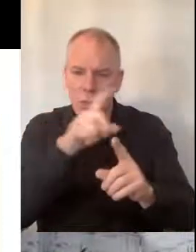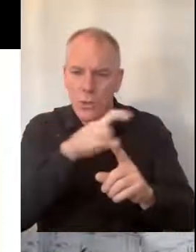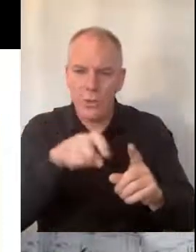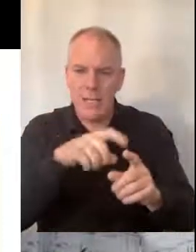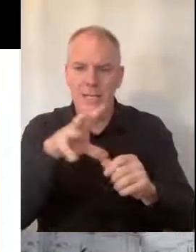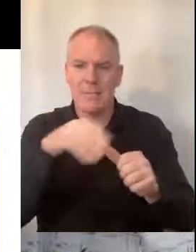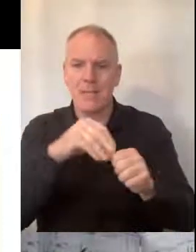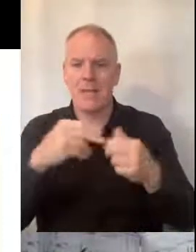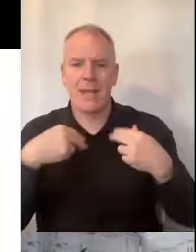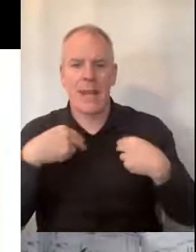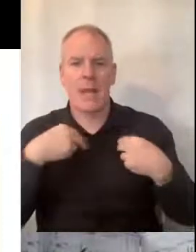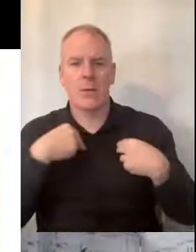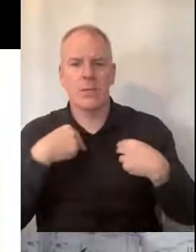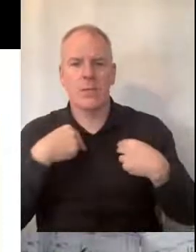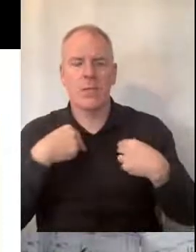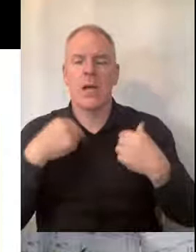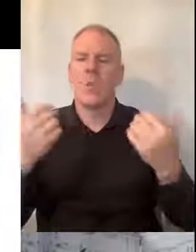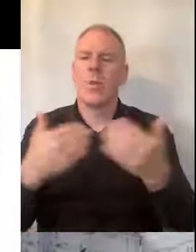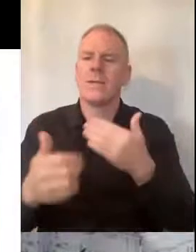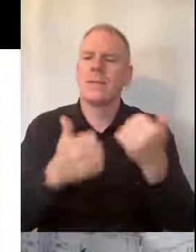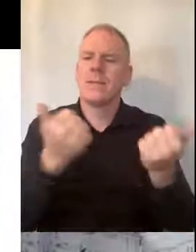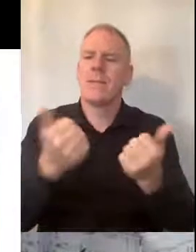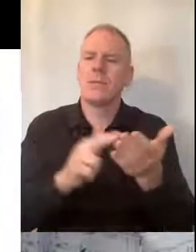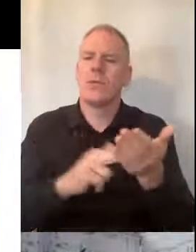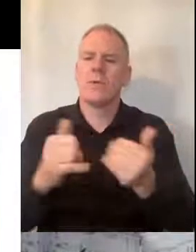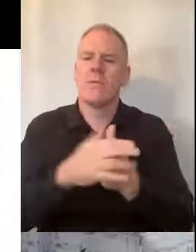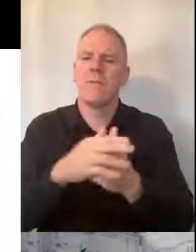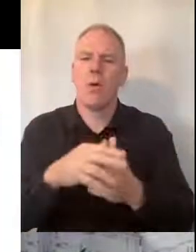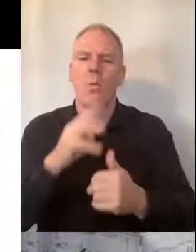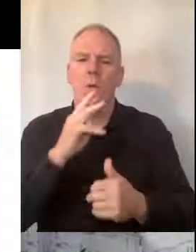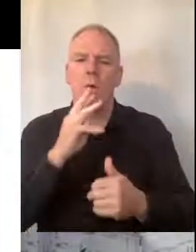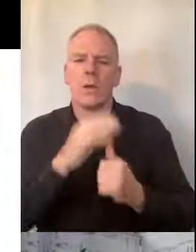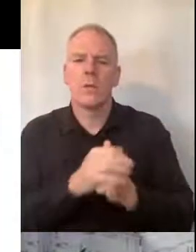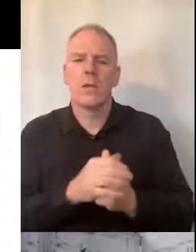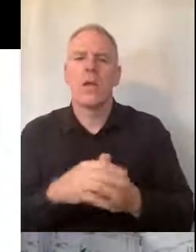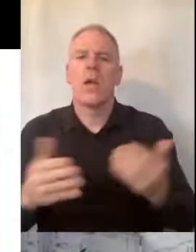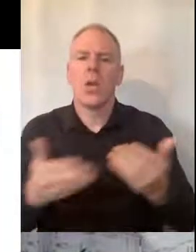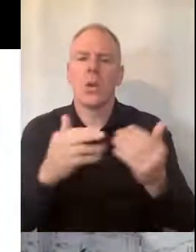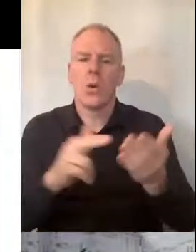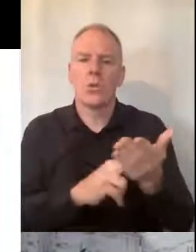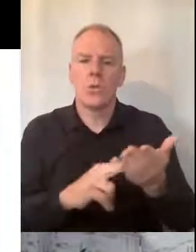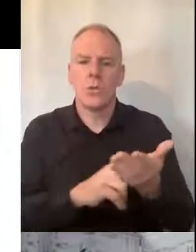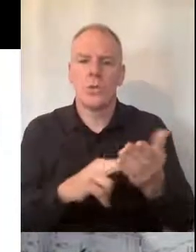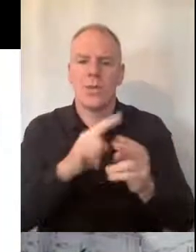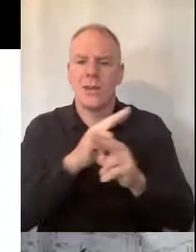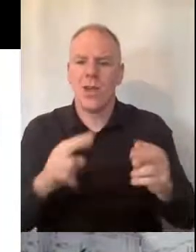Encourage learners to access content in non dominant languages by using Blackboard ally alternative formats